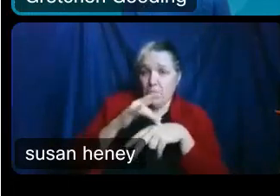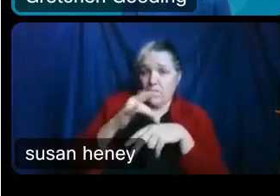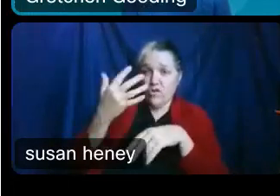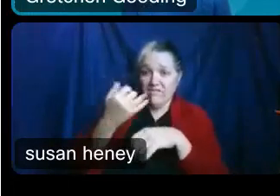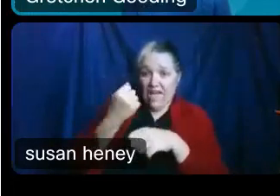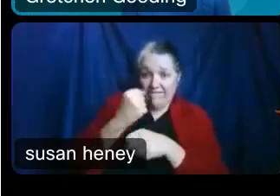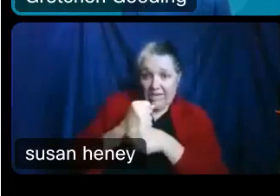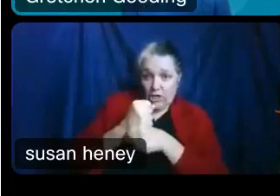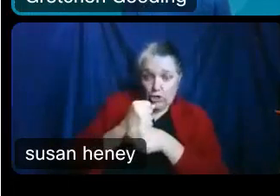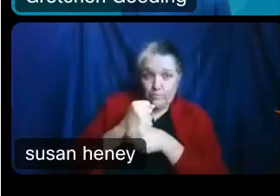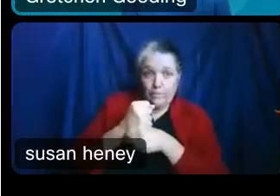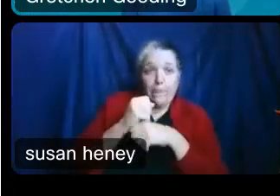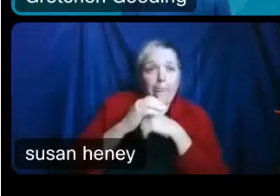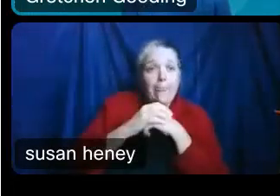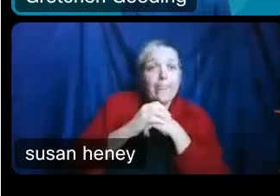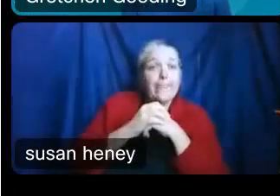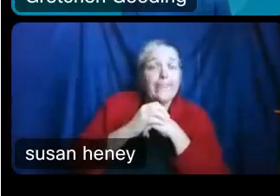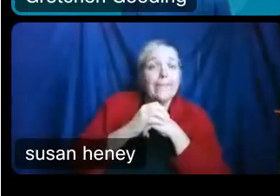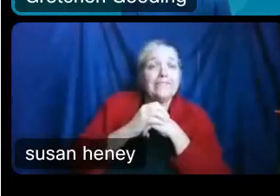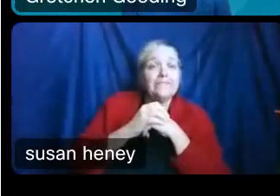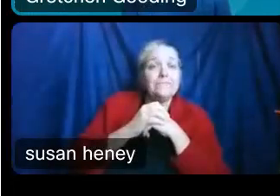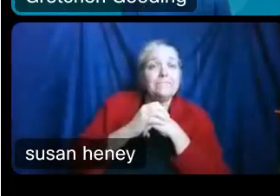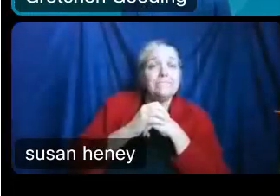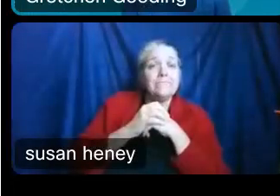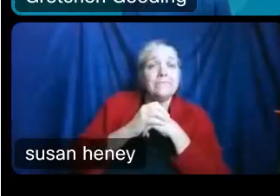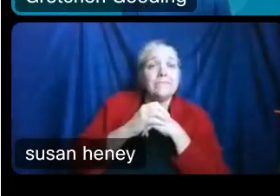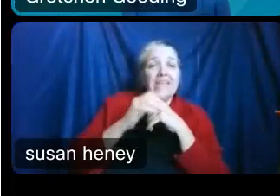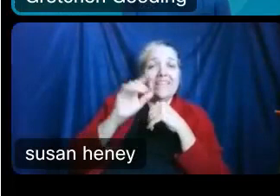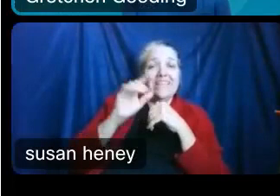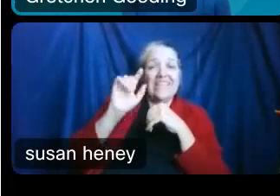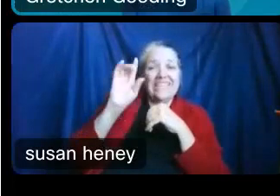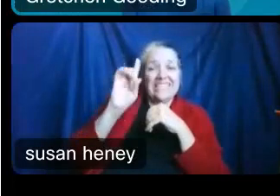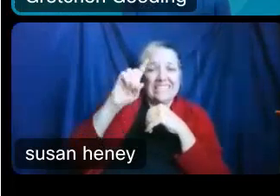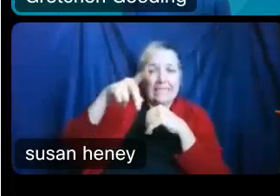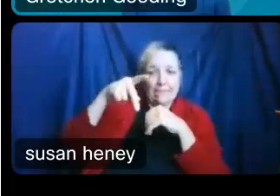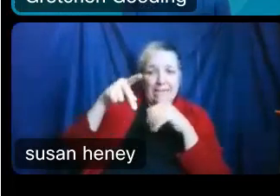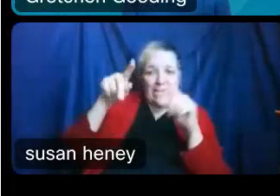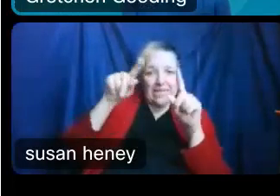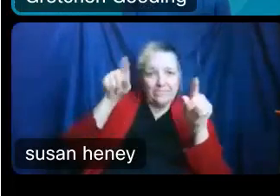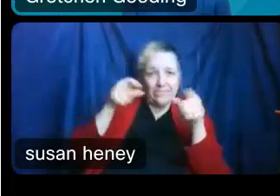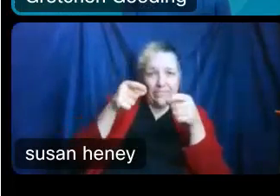On this slide the letter in parentheses next to the product name is a table identifier,